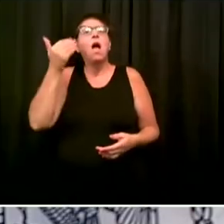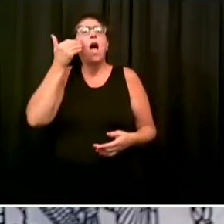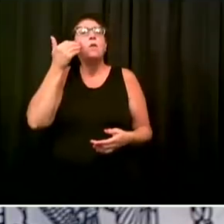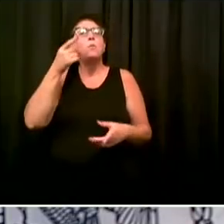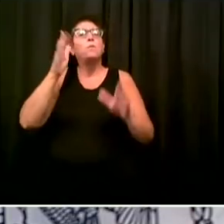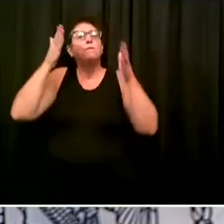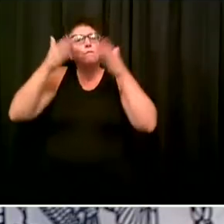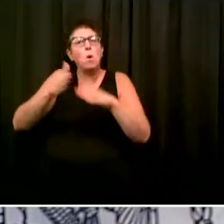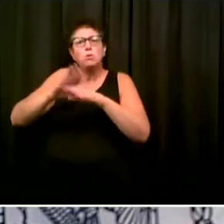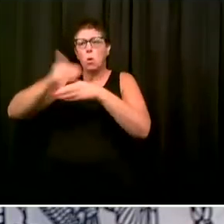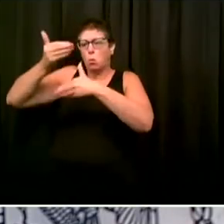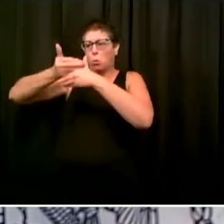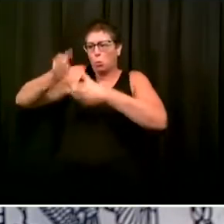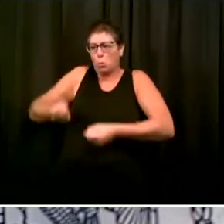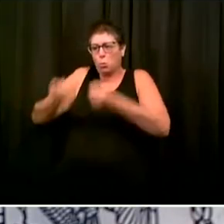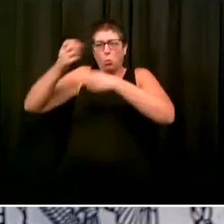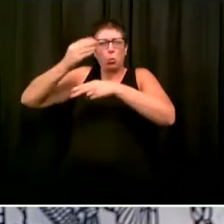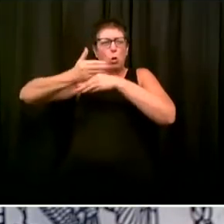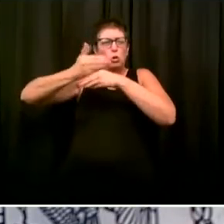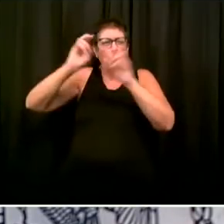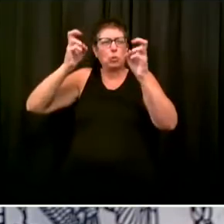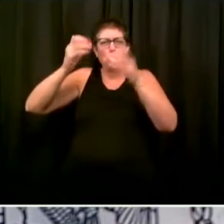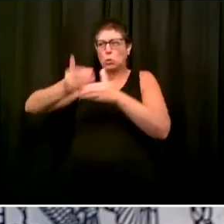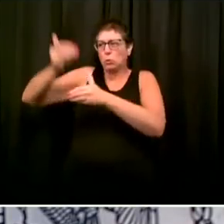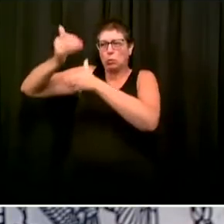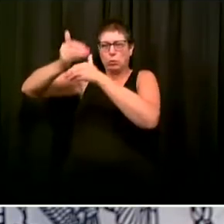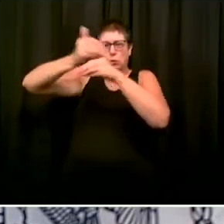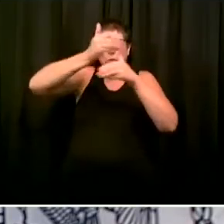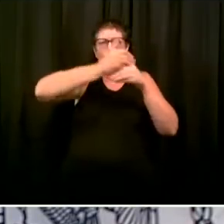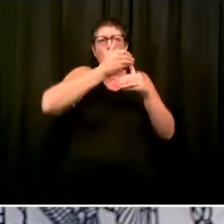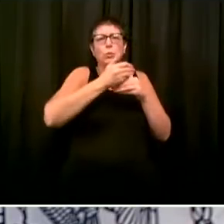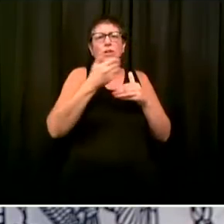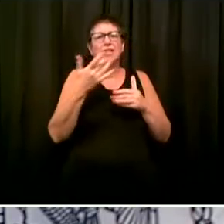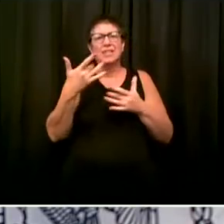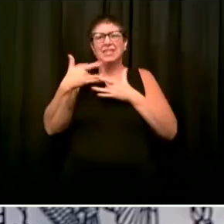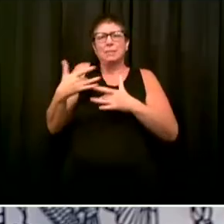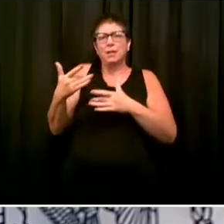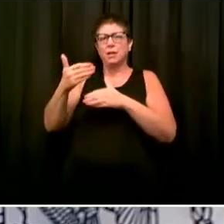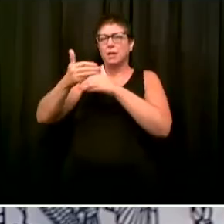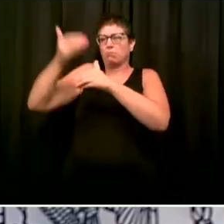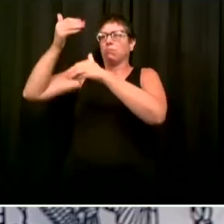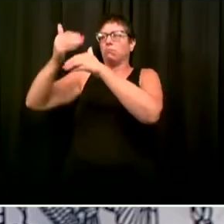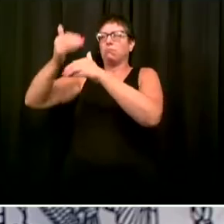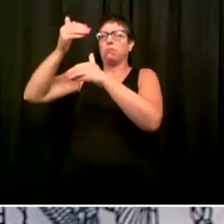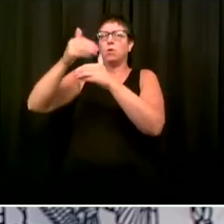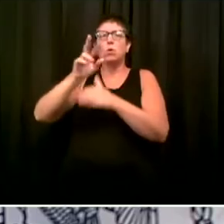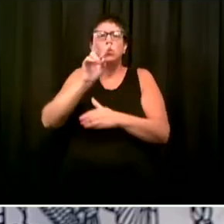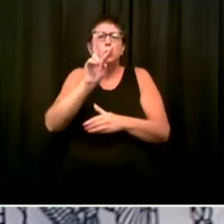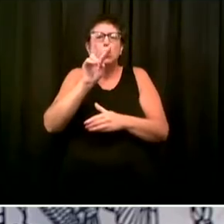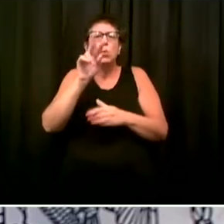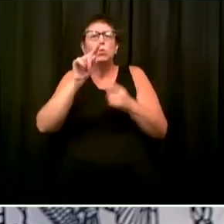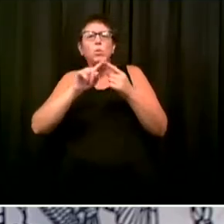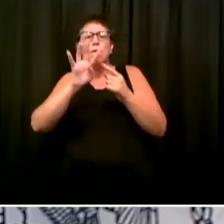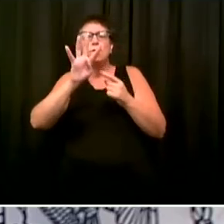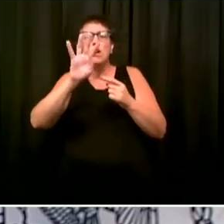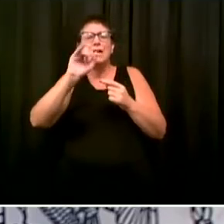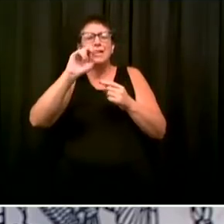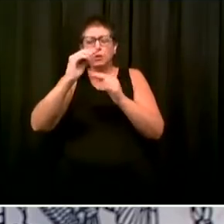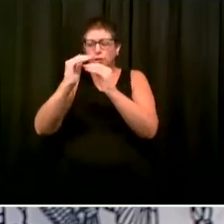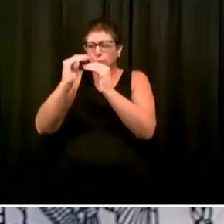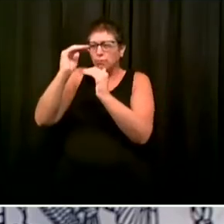WILL THEY